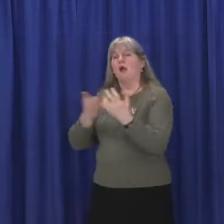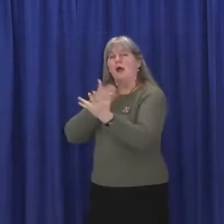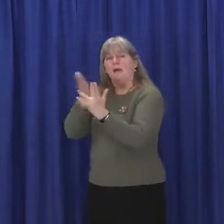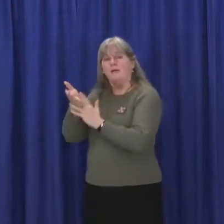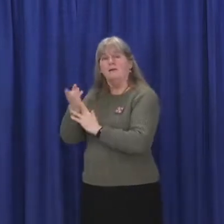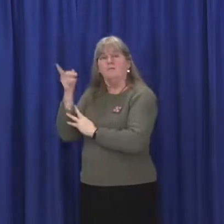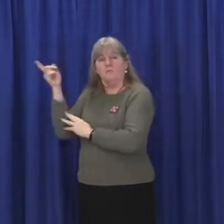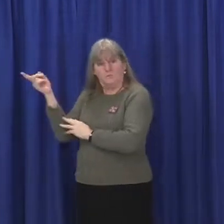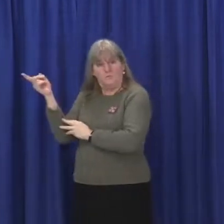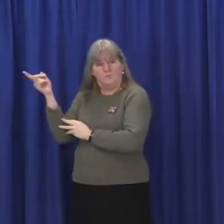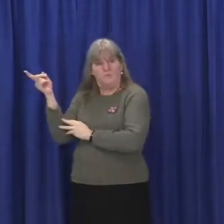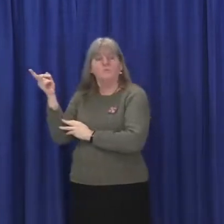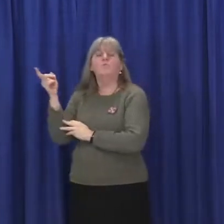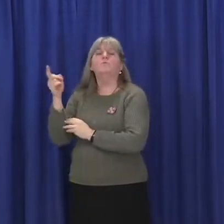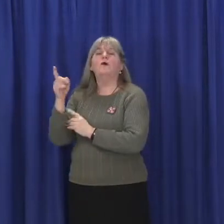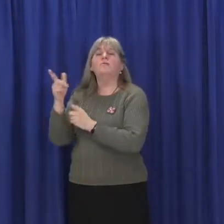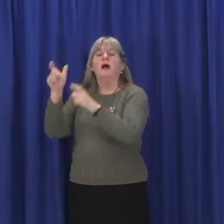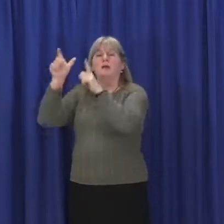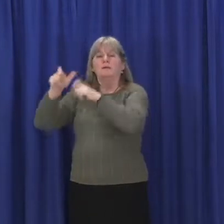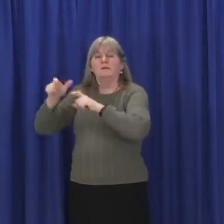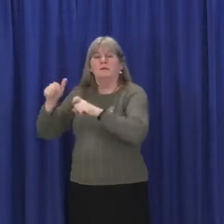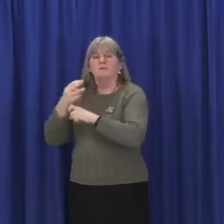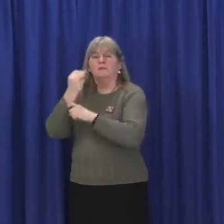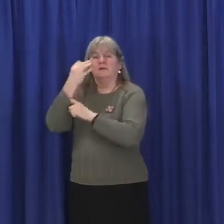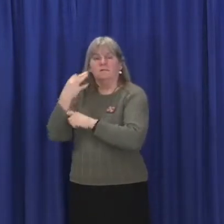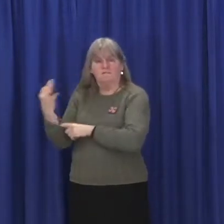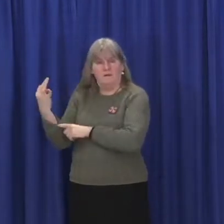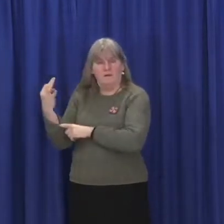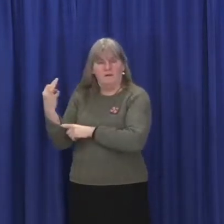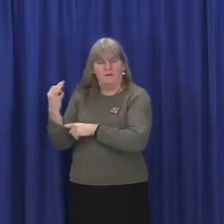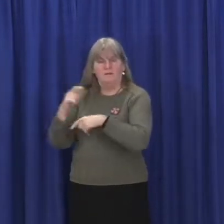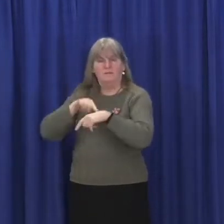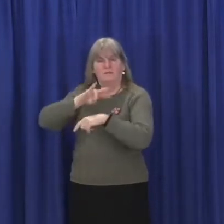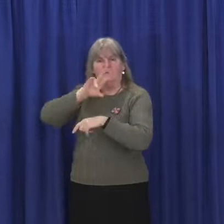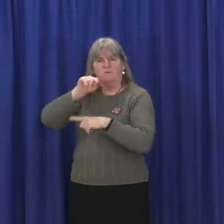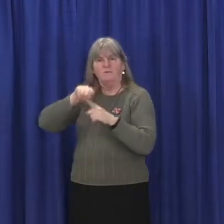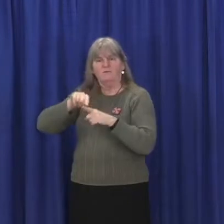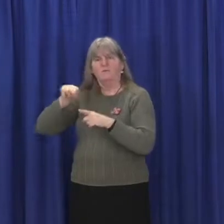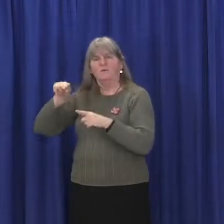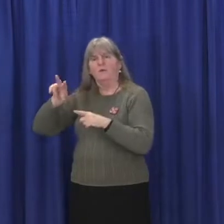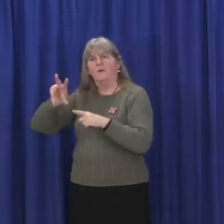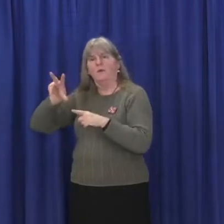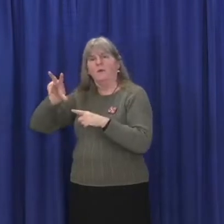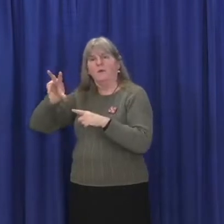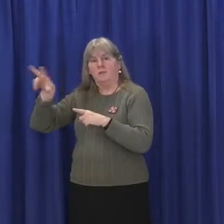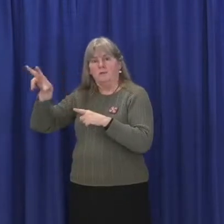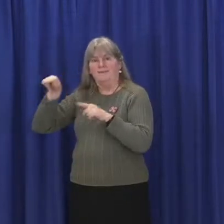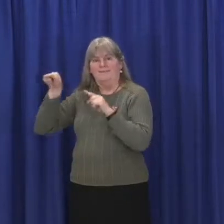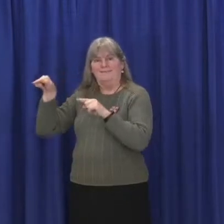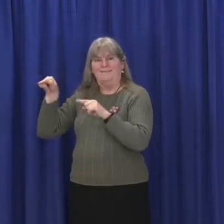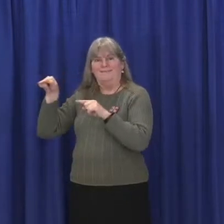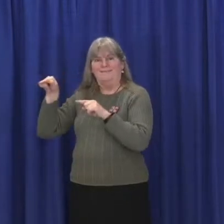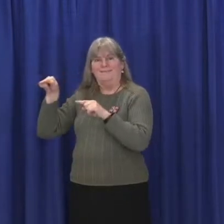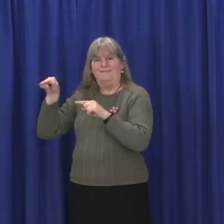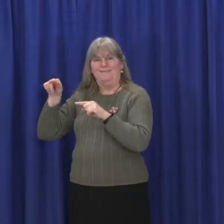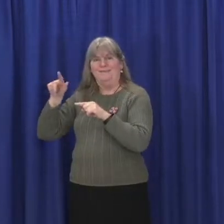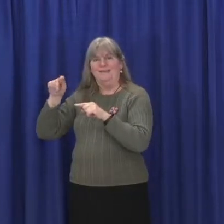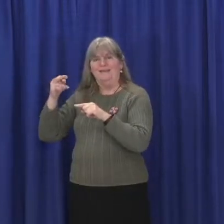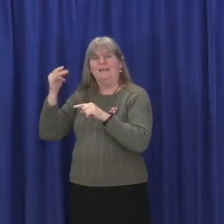Takhini Arena from Monday to Friday 7:30am to 3pm. Schools and early learning